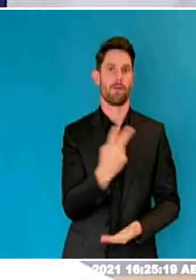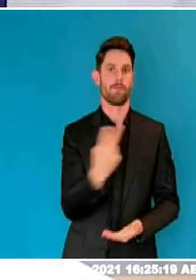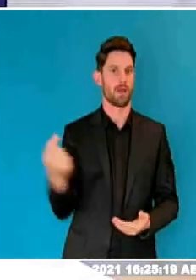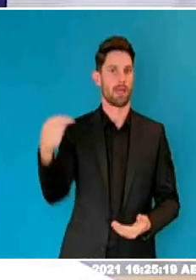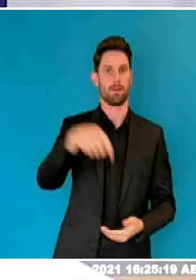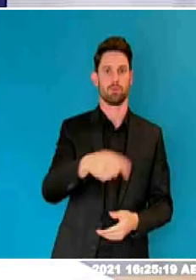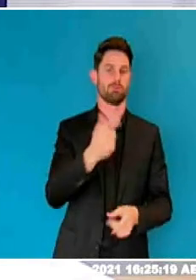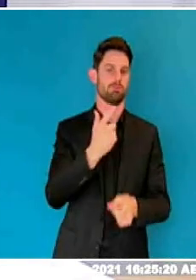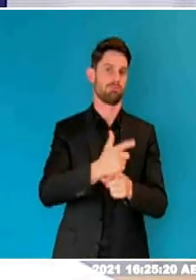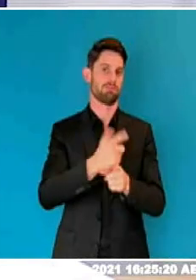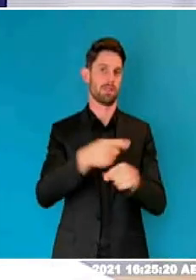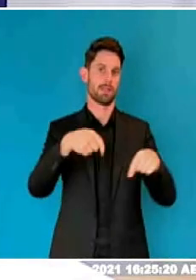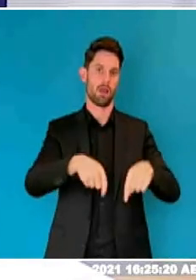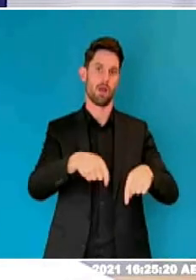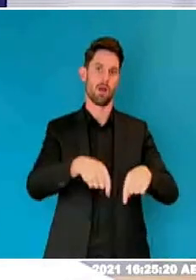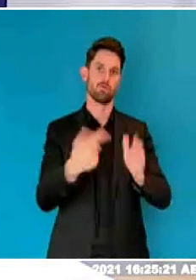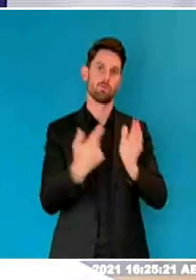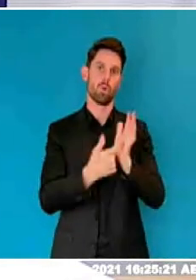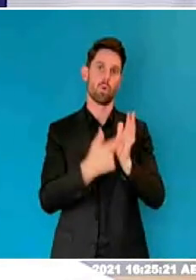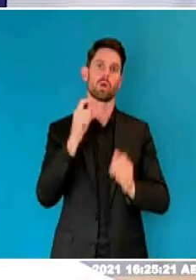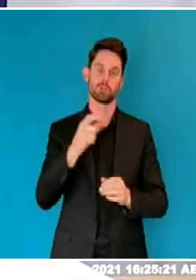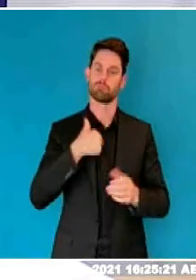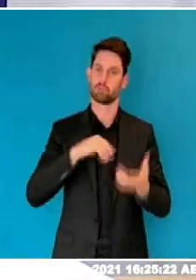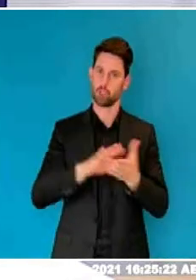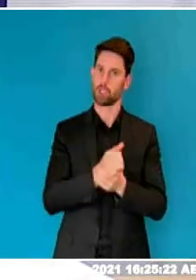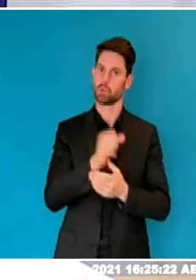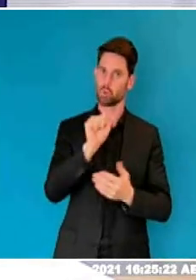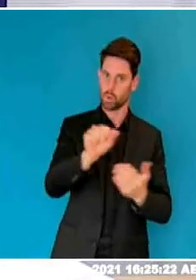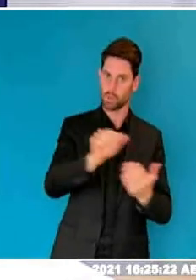Commission to give evidence, for your statements and the oral evidence you've given